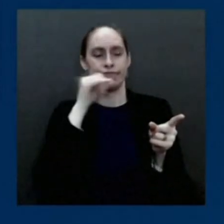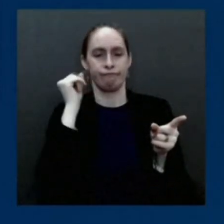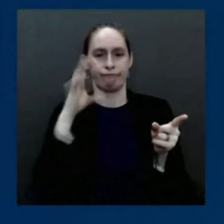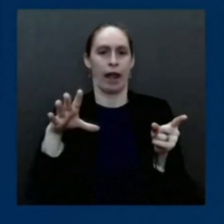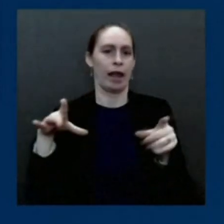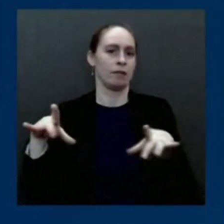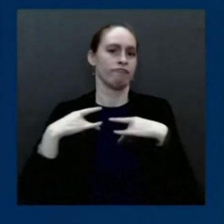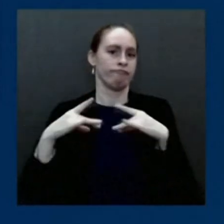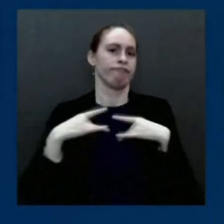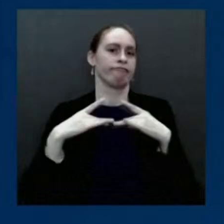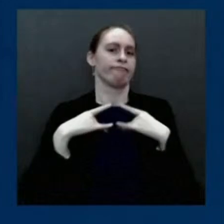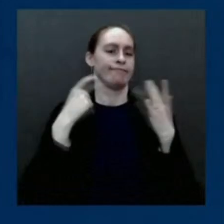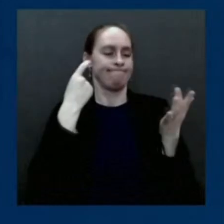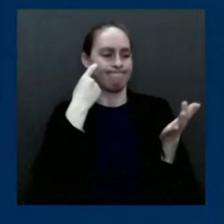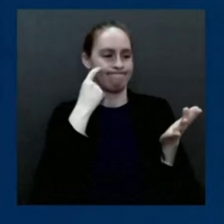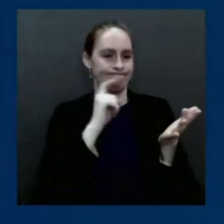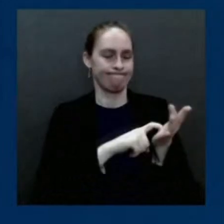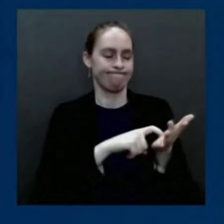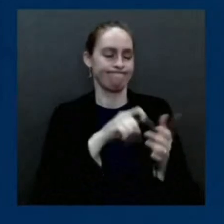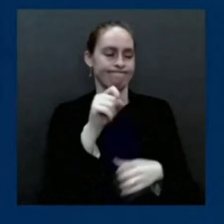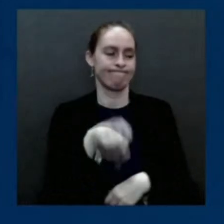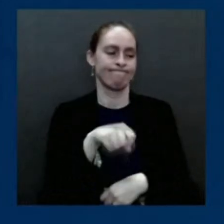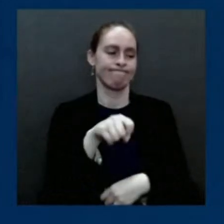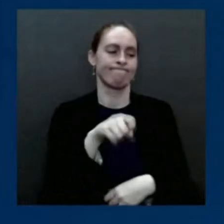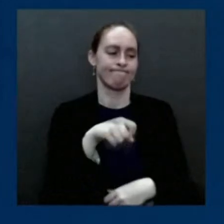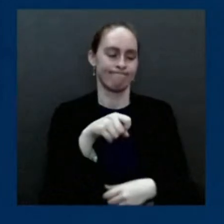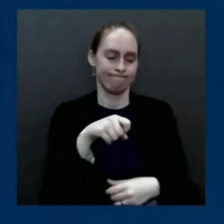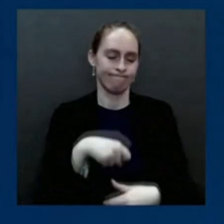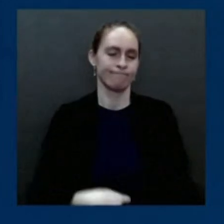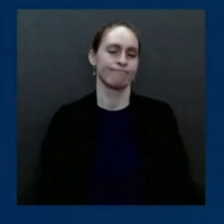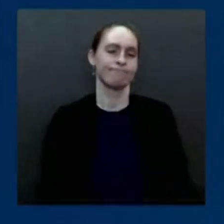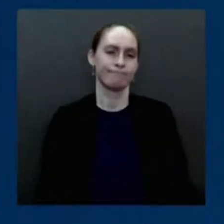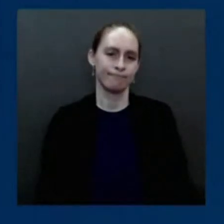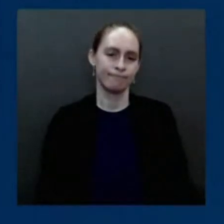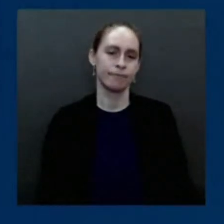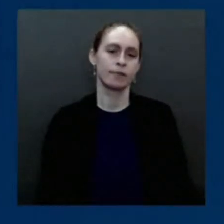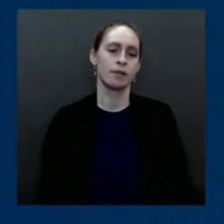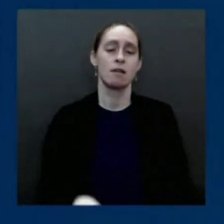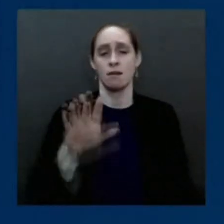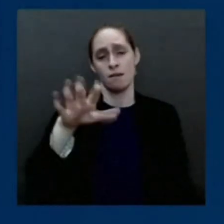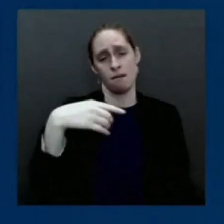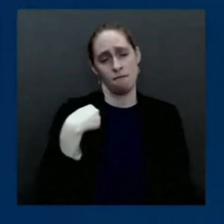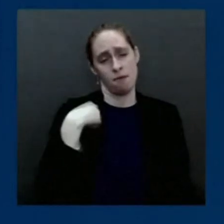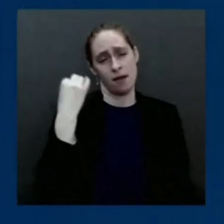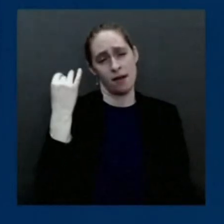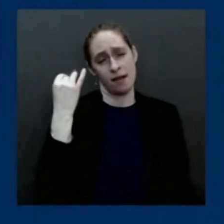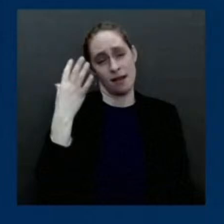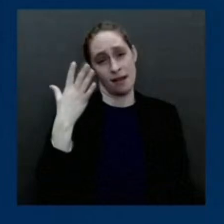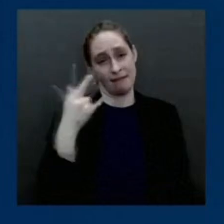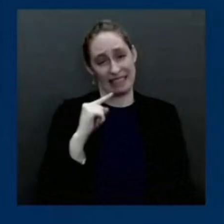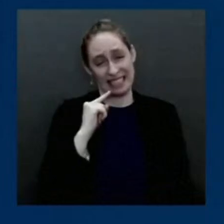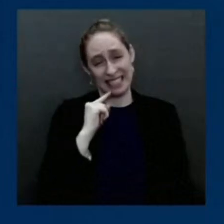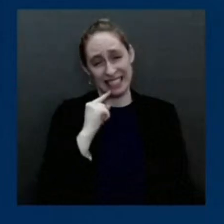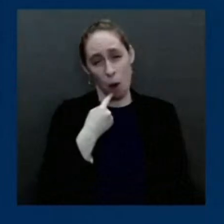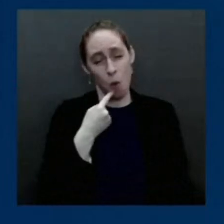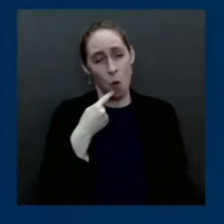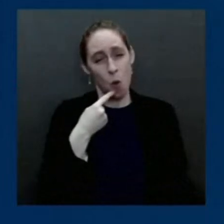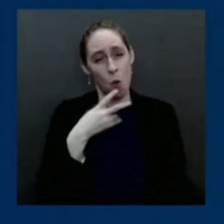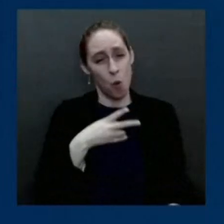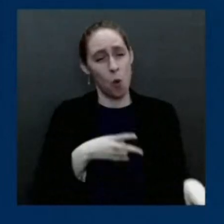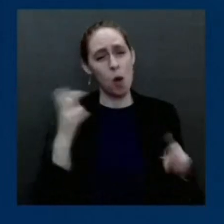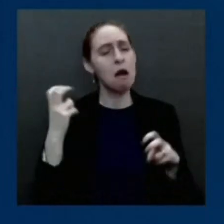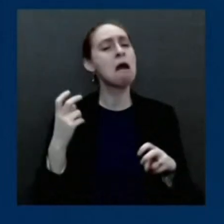INFECTIONS AND AS THE DATA THAT